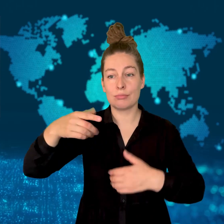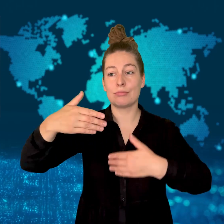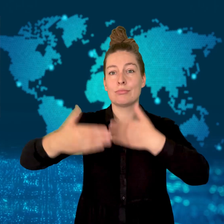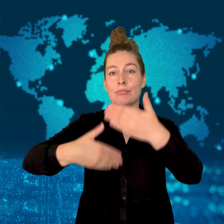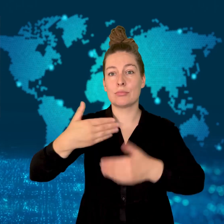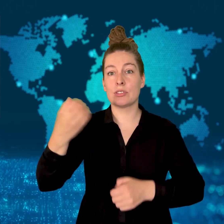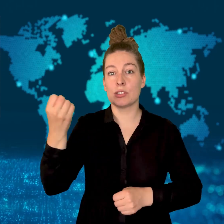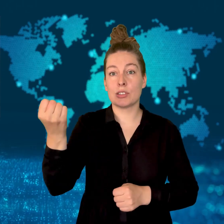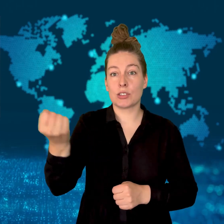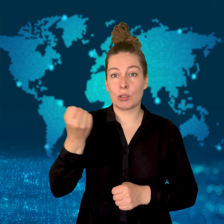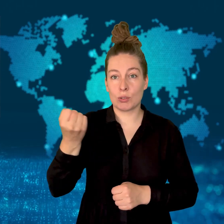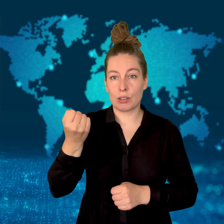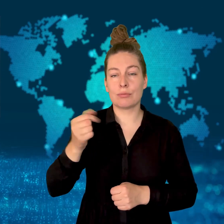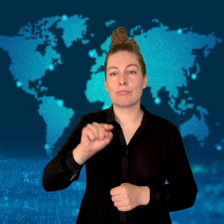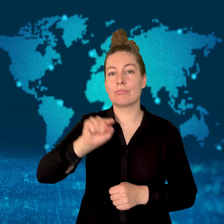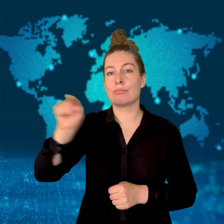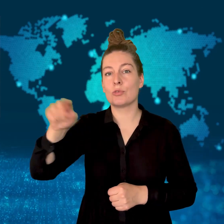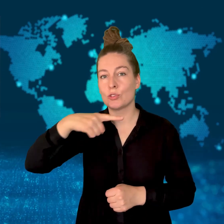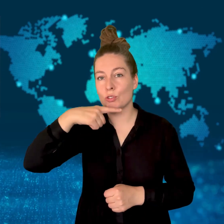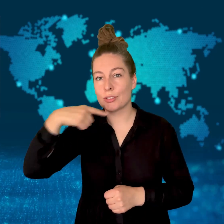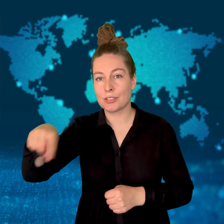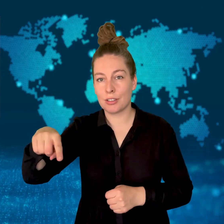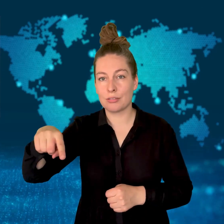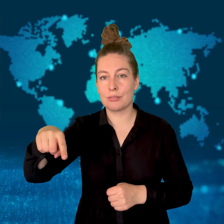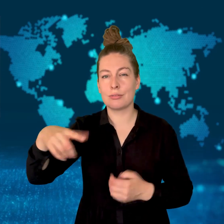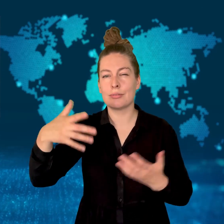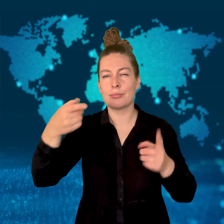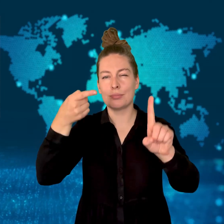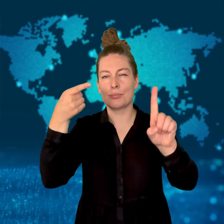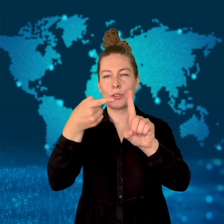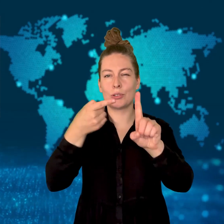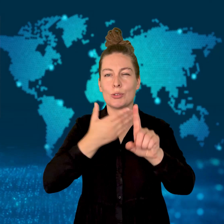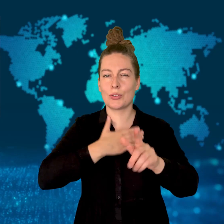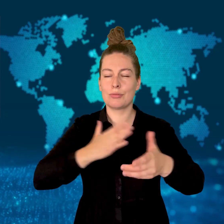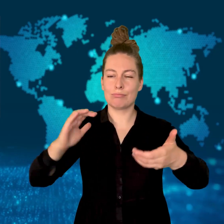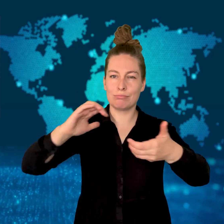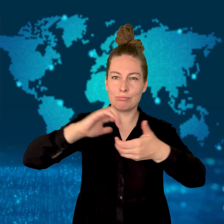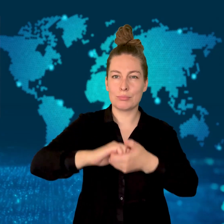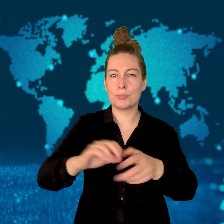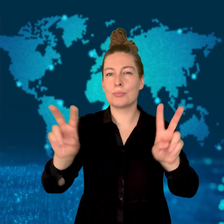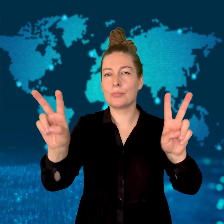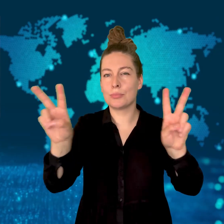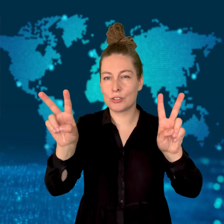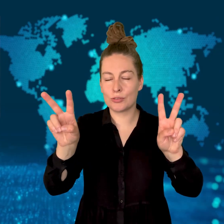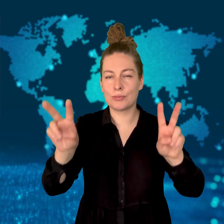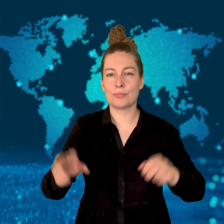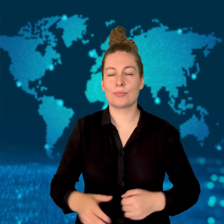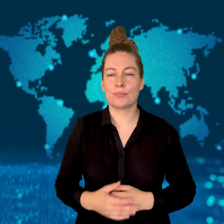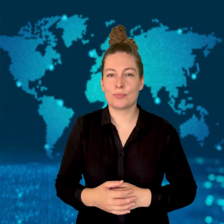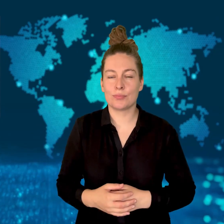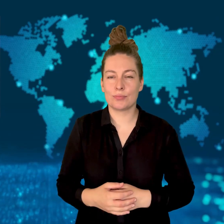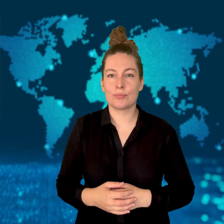The convoy was made up of the presidents from Comoros, Senegal,